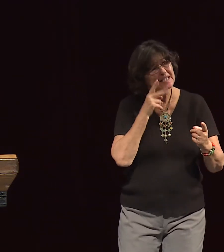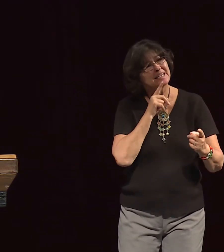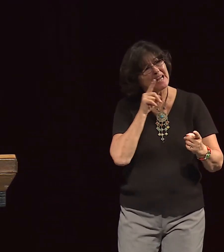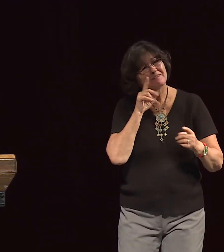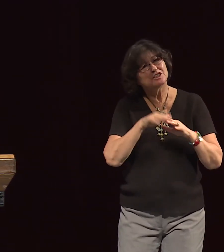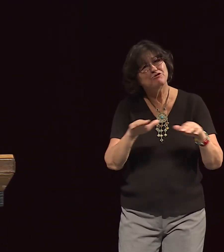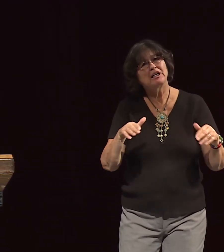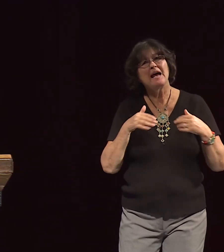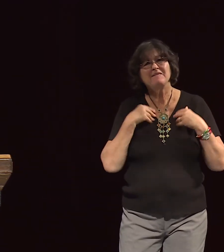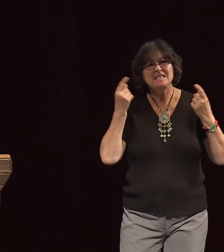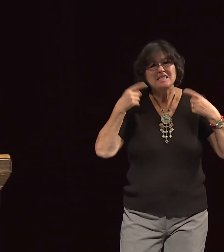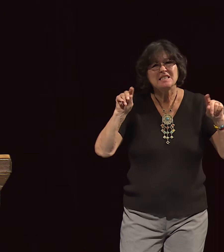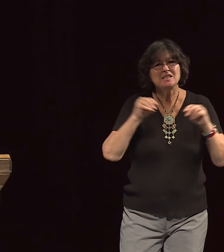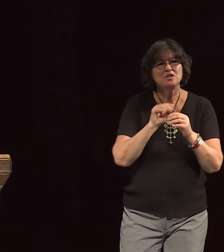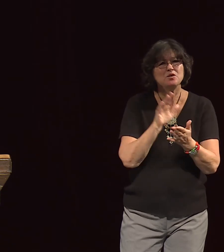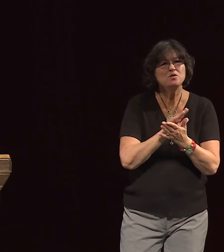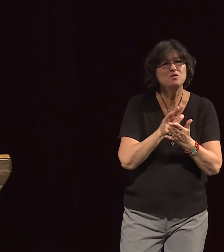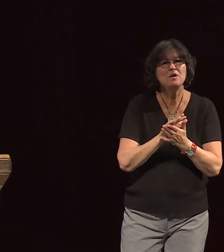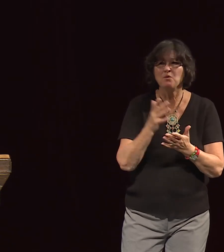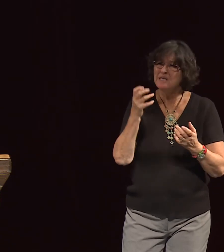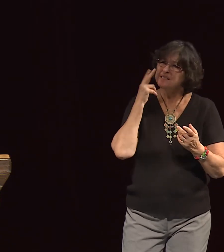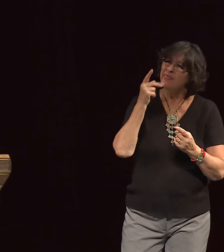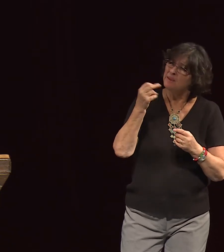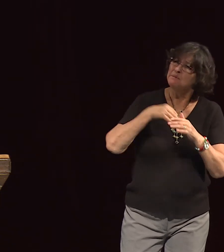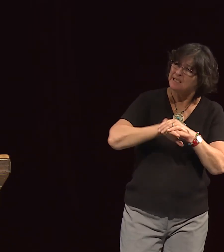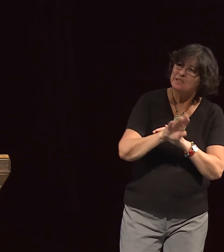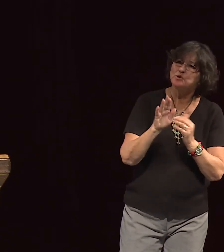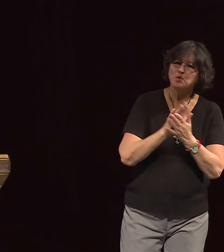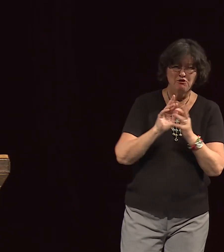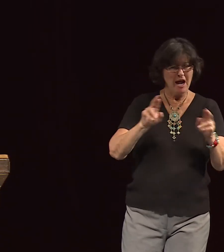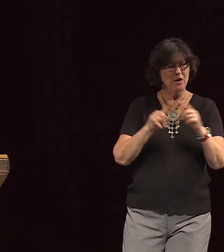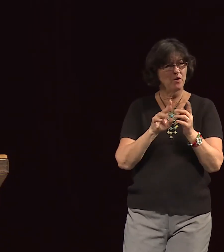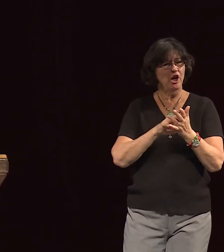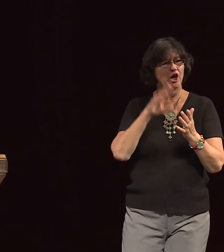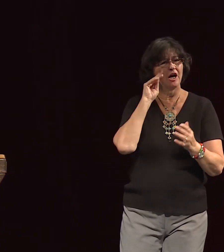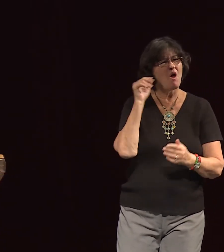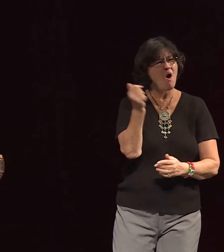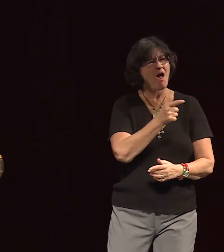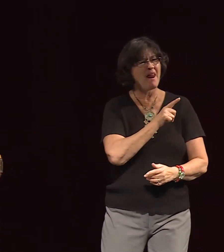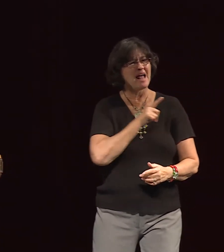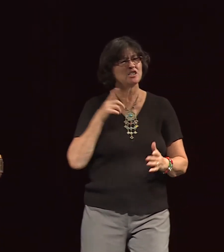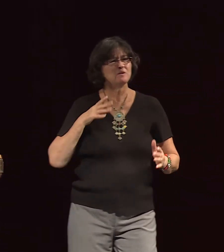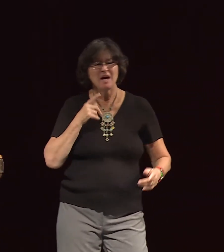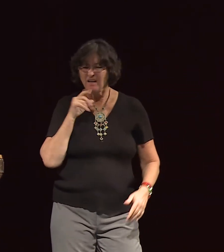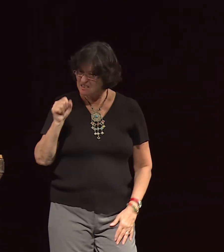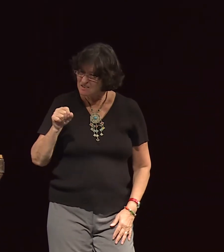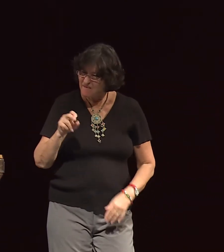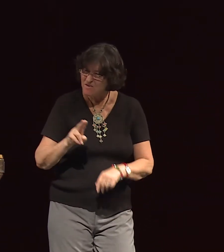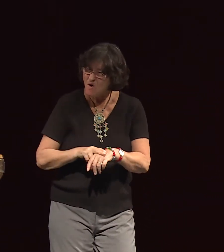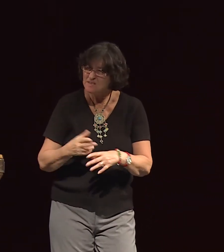And we contacted legislators and said, you know, we really want all children to succeed.